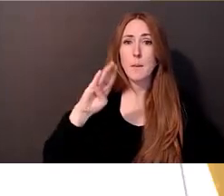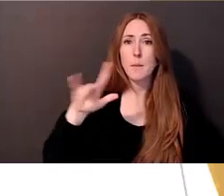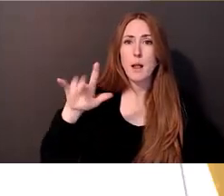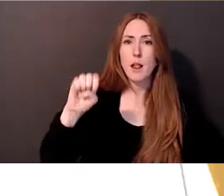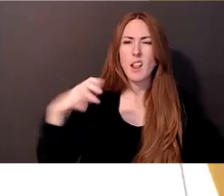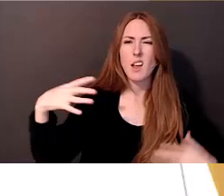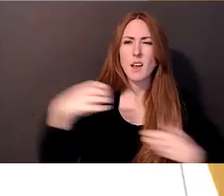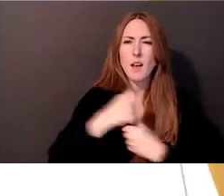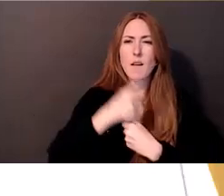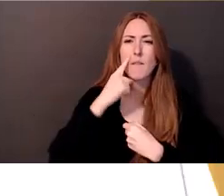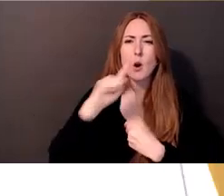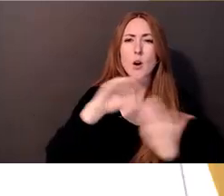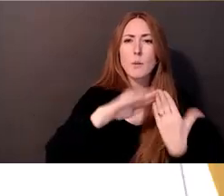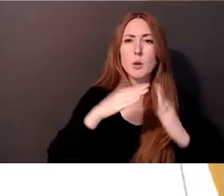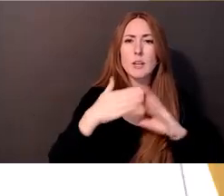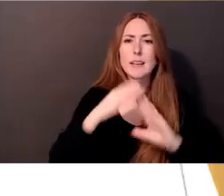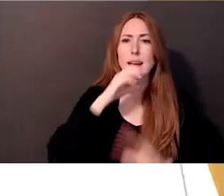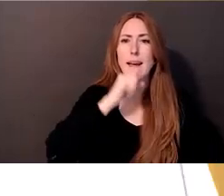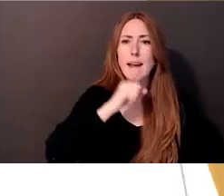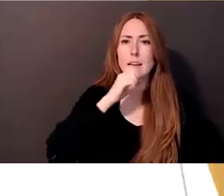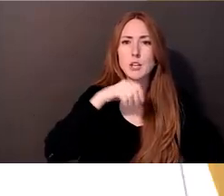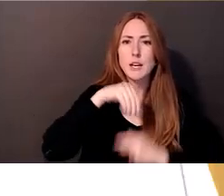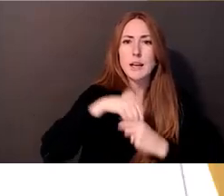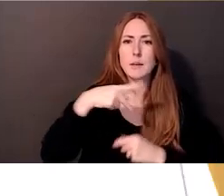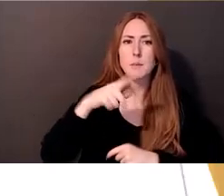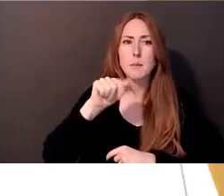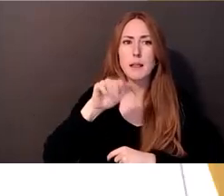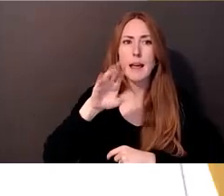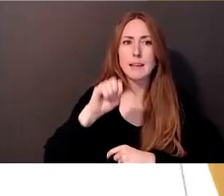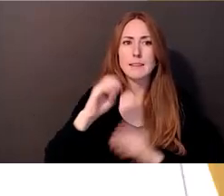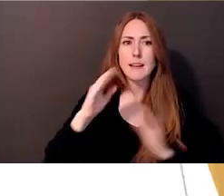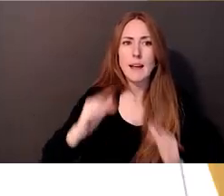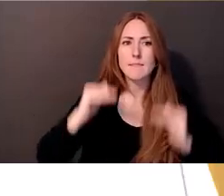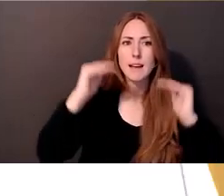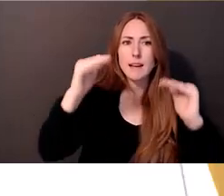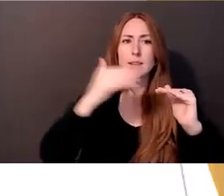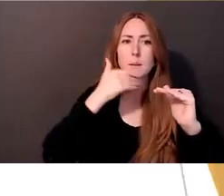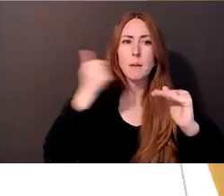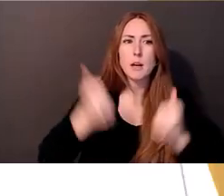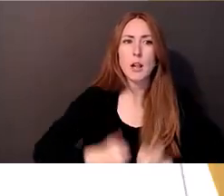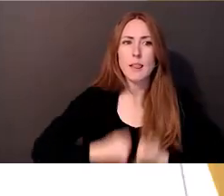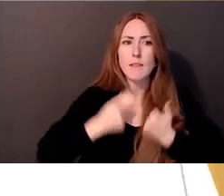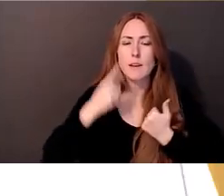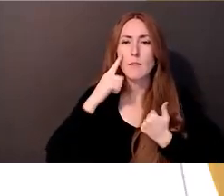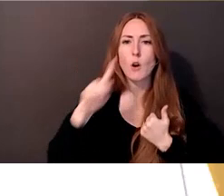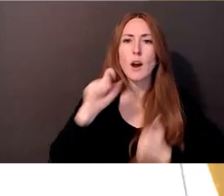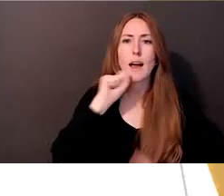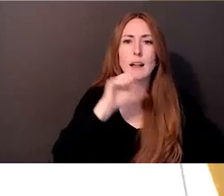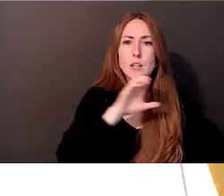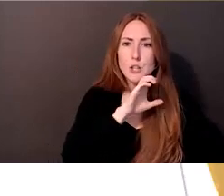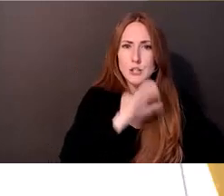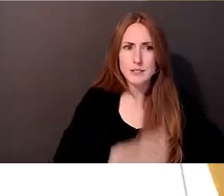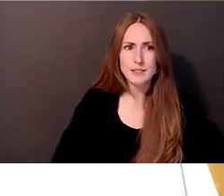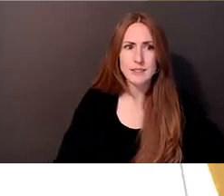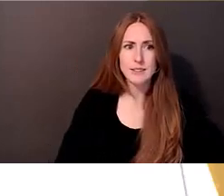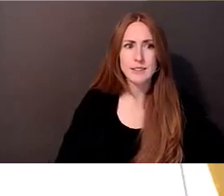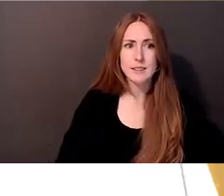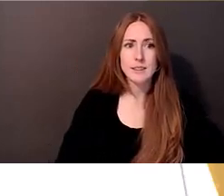in Place Advancing Better Living for Elders program. CAPABLE aims to help older adults safely